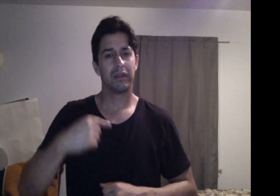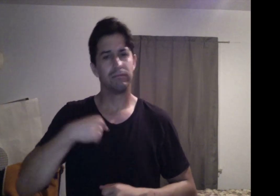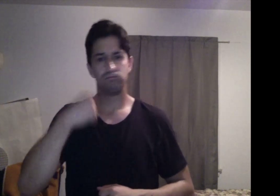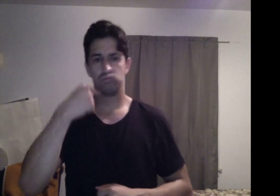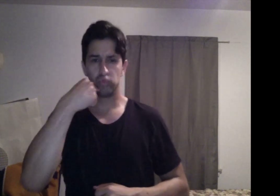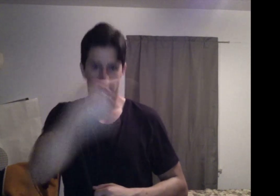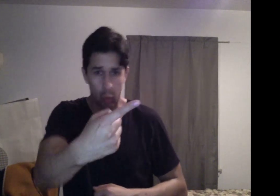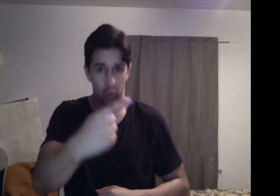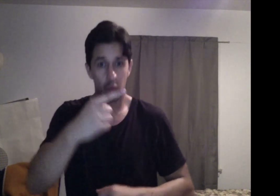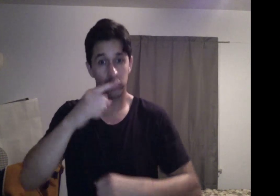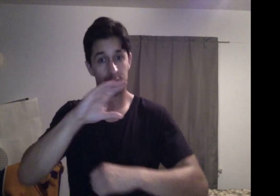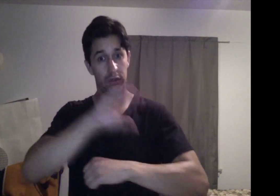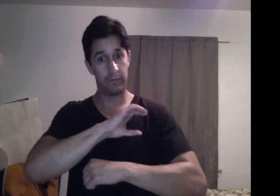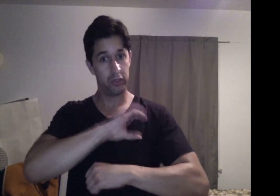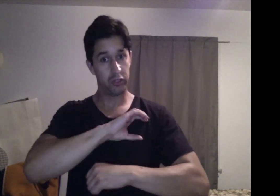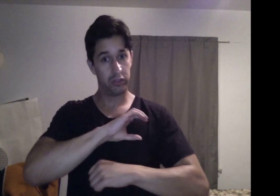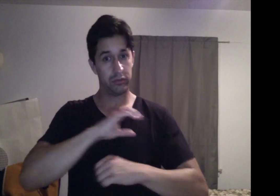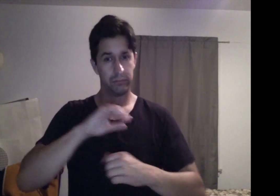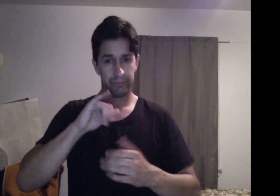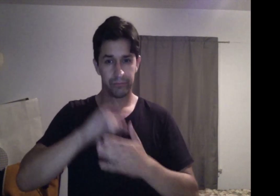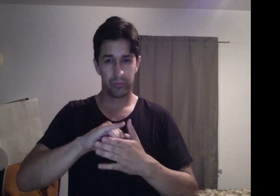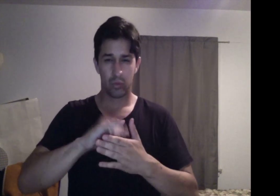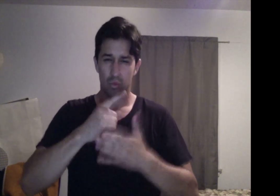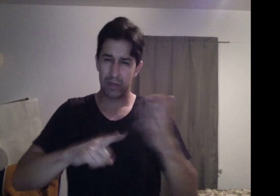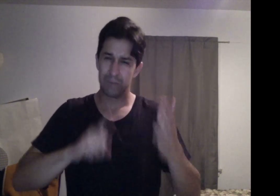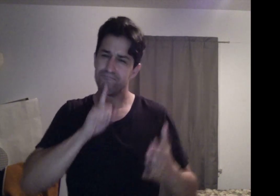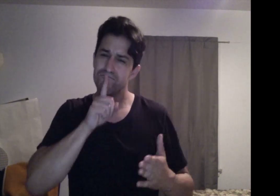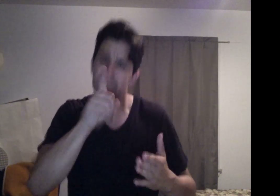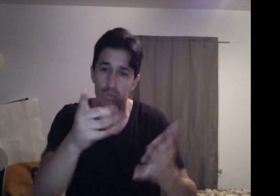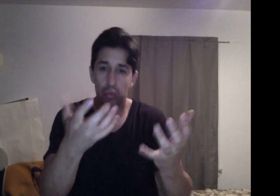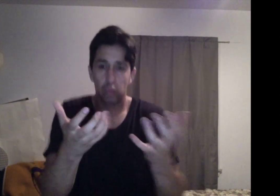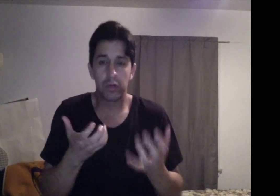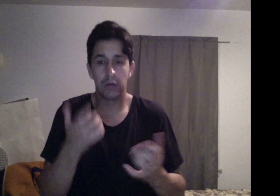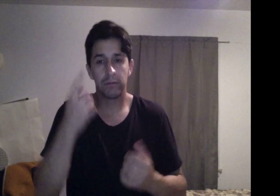I also told the probation officer that what I truly wanted